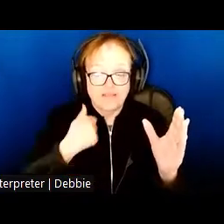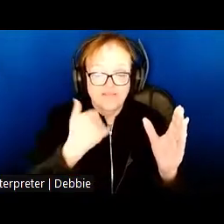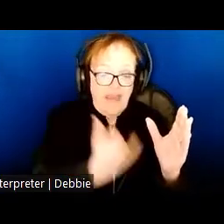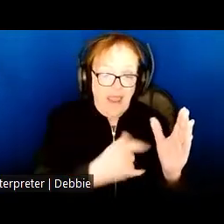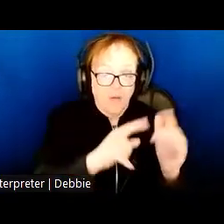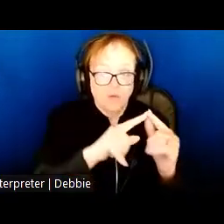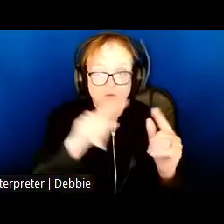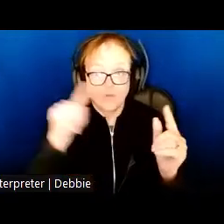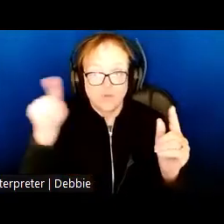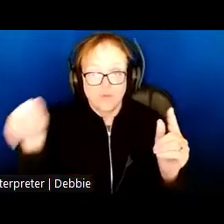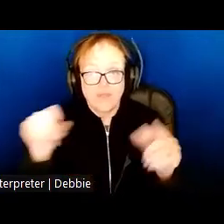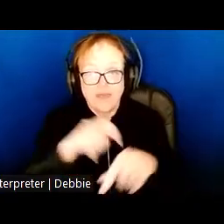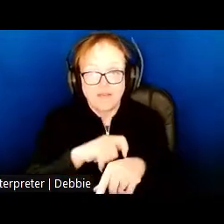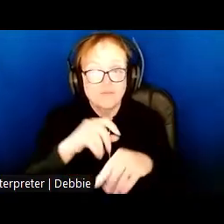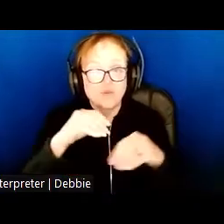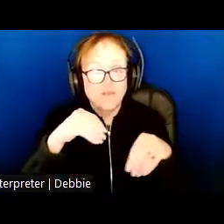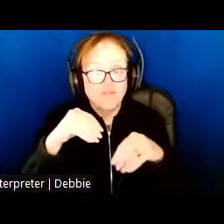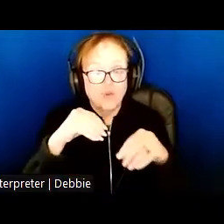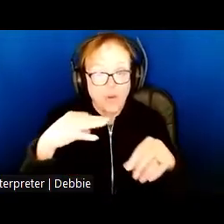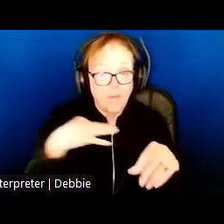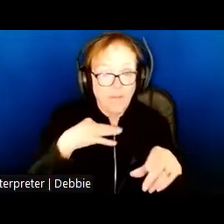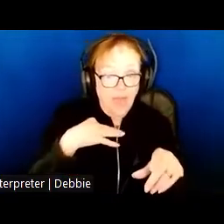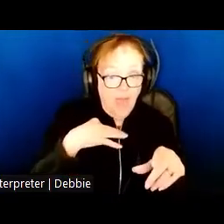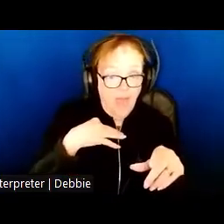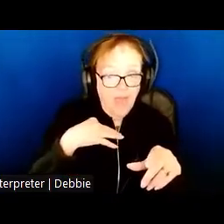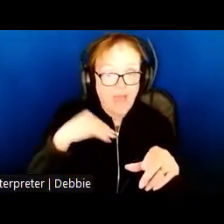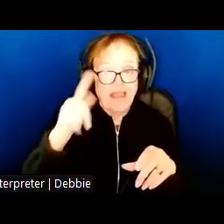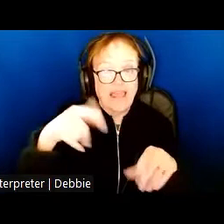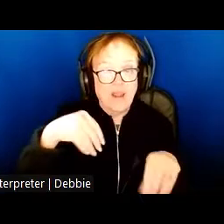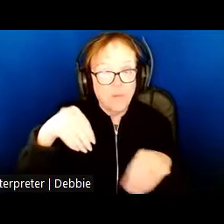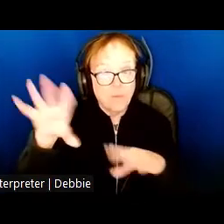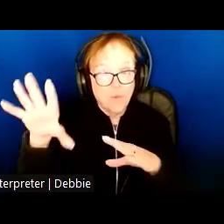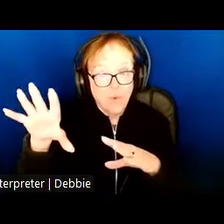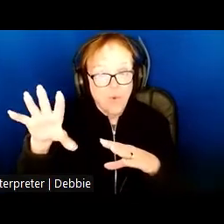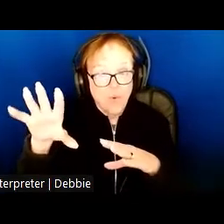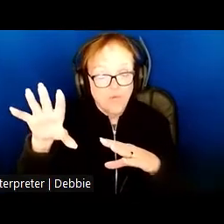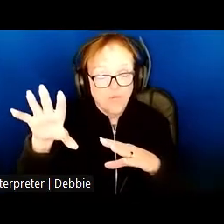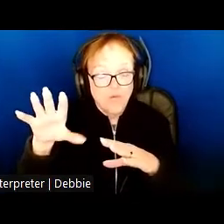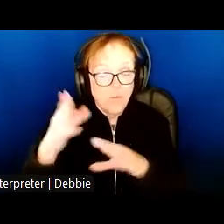of state after the application has been submitted but prior to being awarded a grant, they are